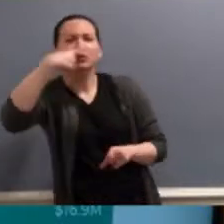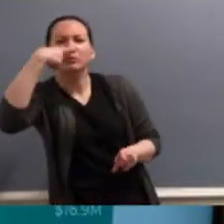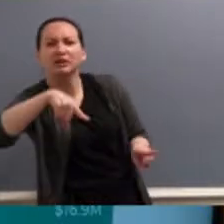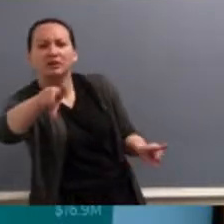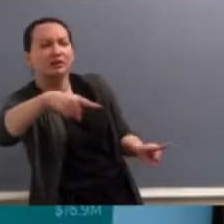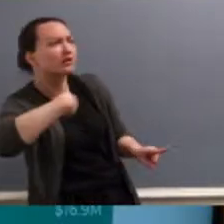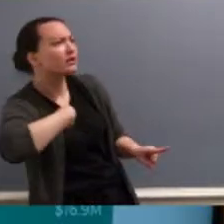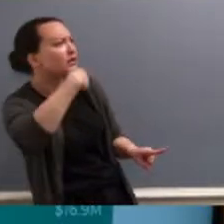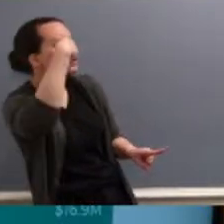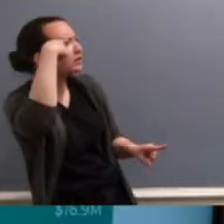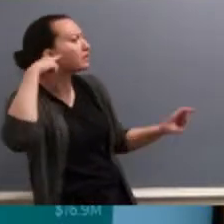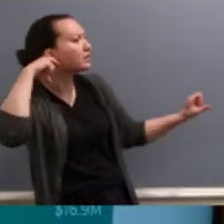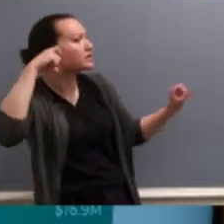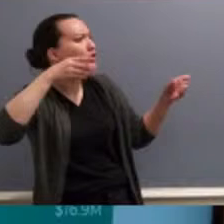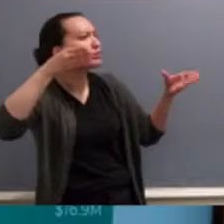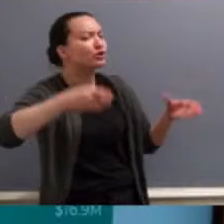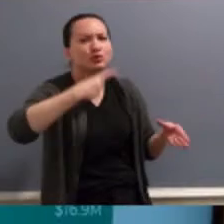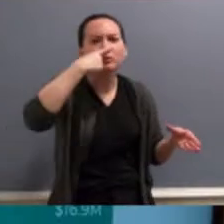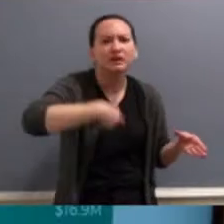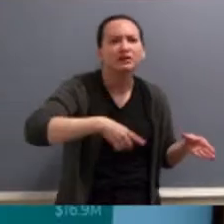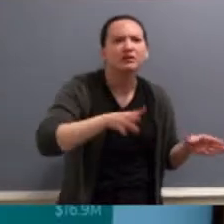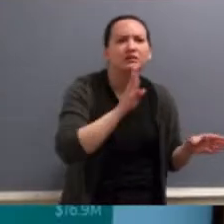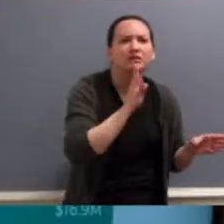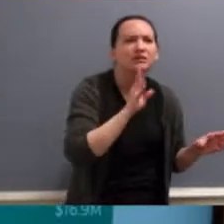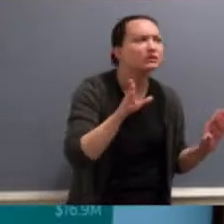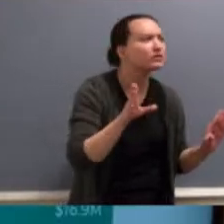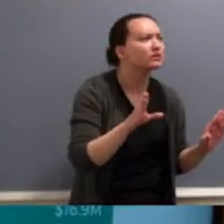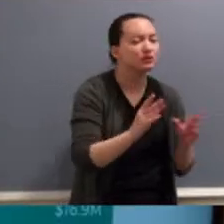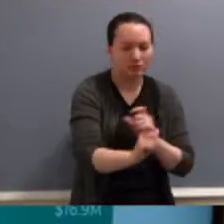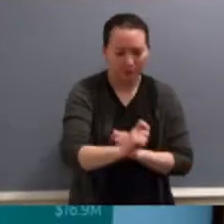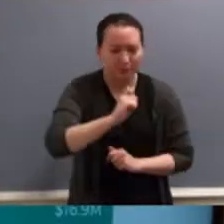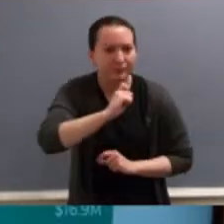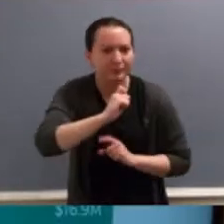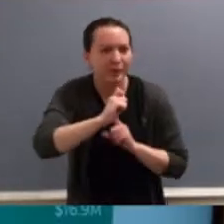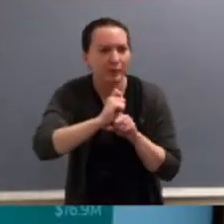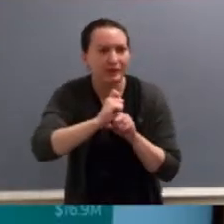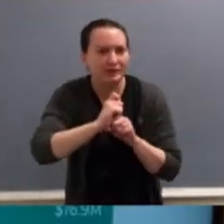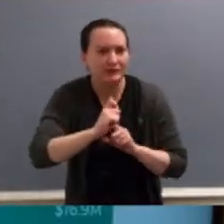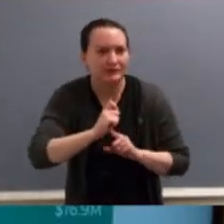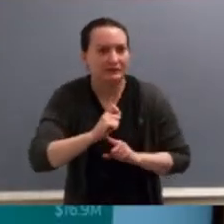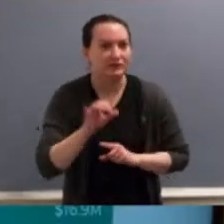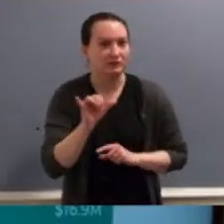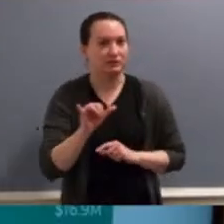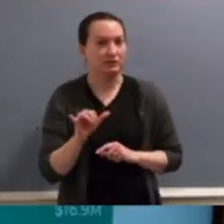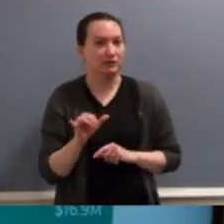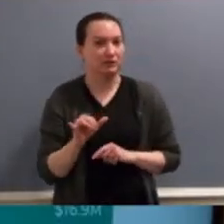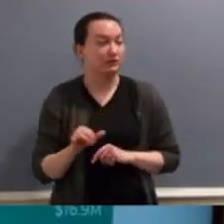think the sound person needs you to kind of speak up a little bit yeah or right into the mic okay